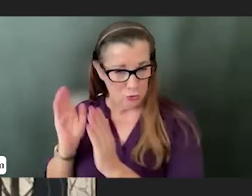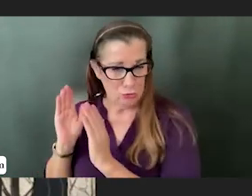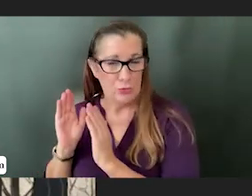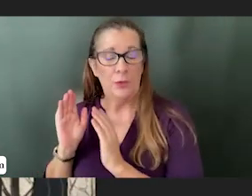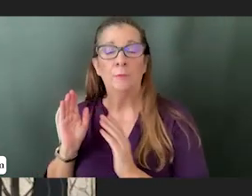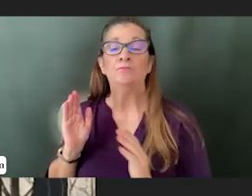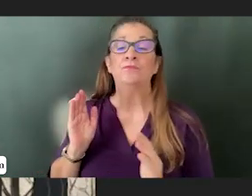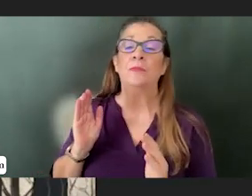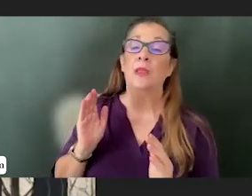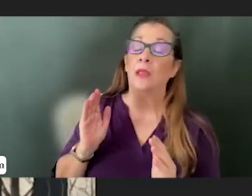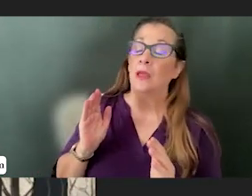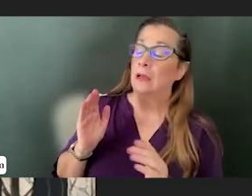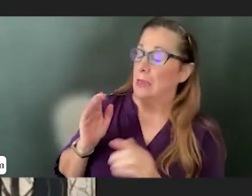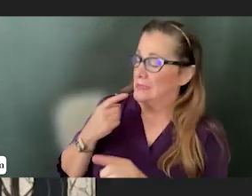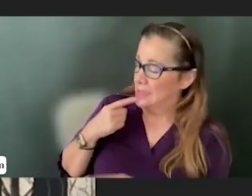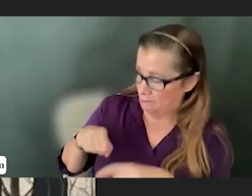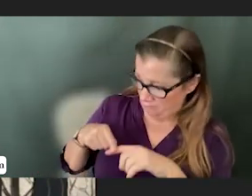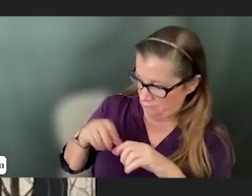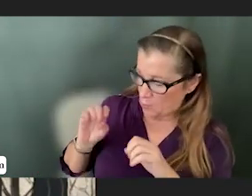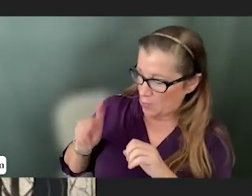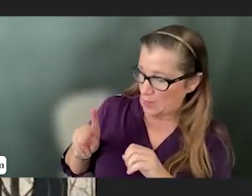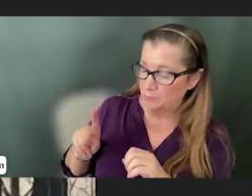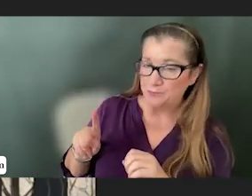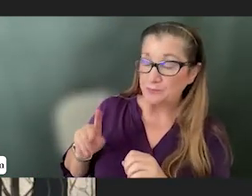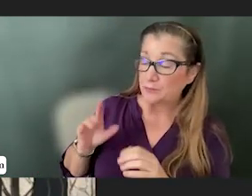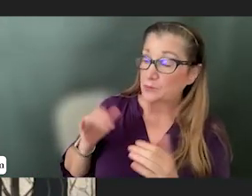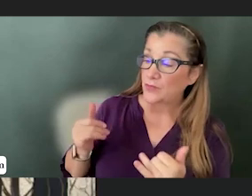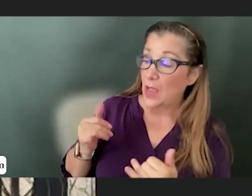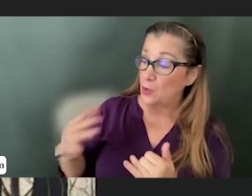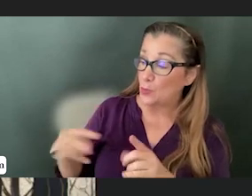I then had her pause and said, okay. Now, as an Environmental Scientist, tell me about this image.